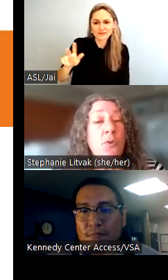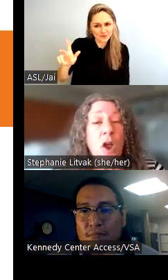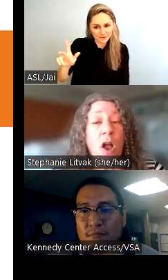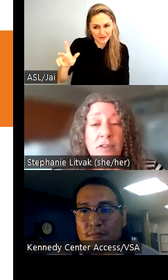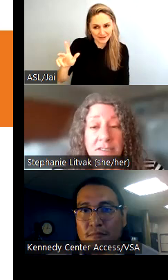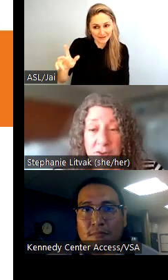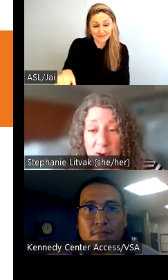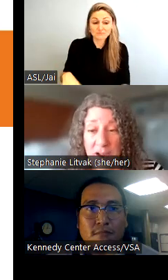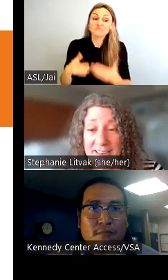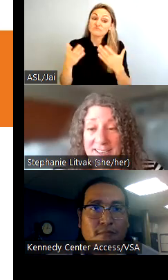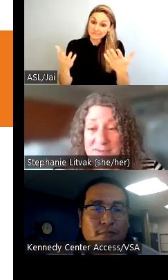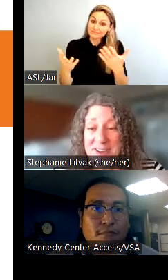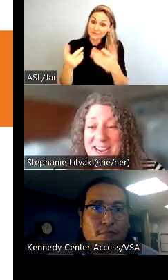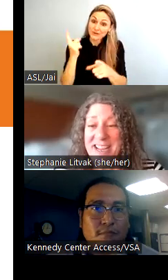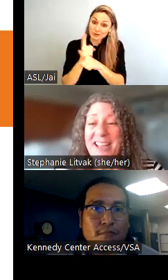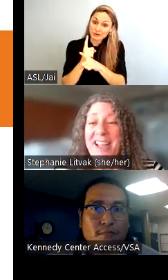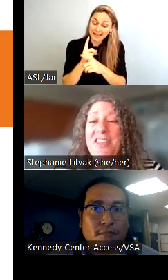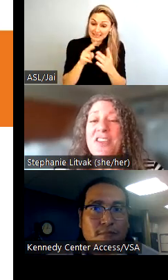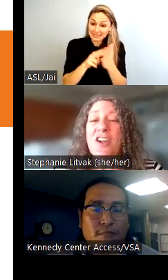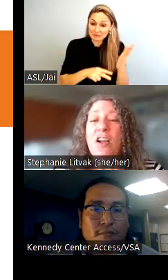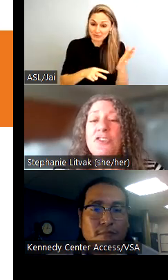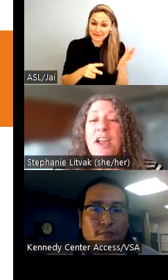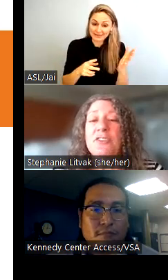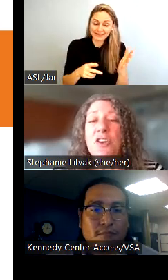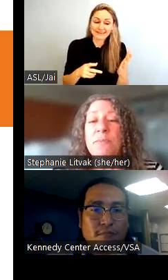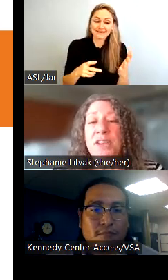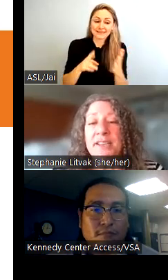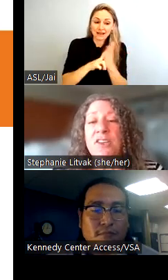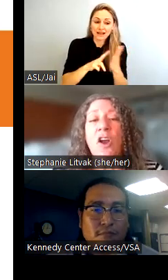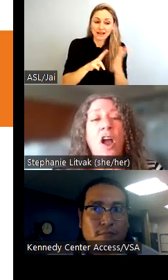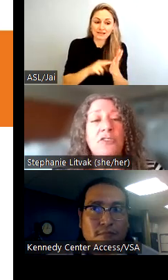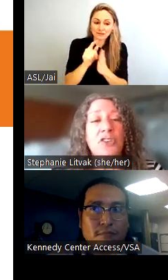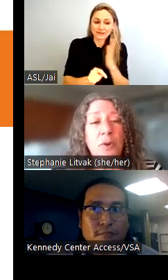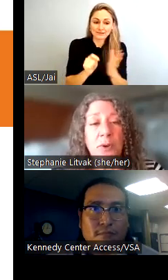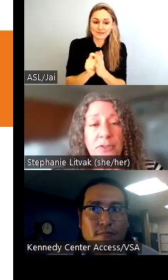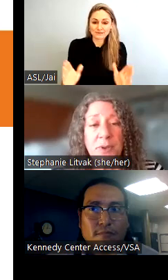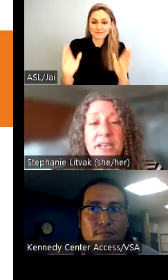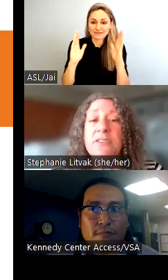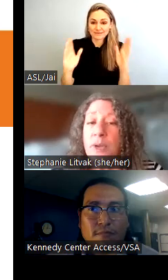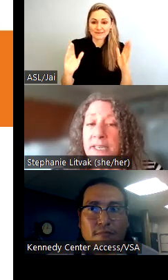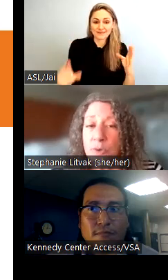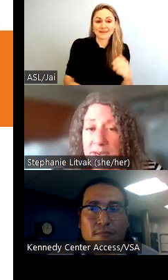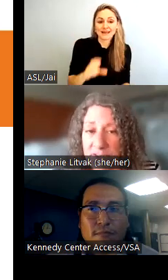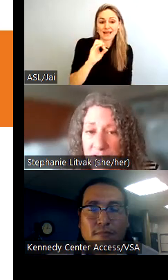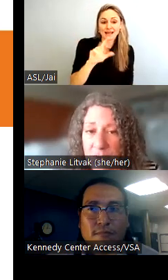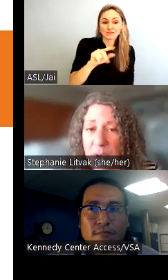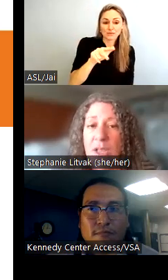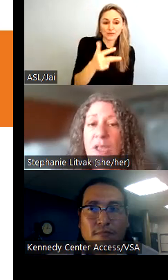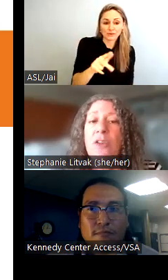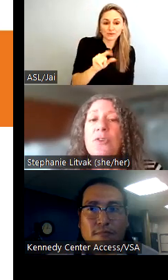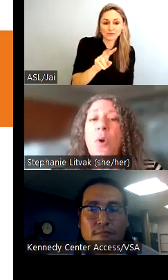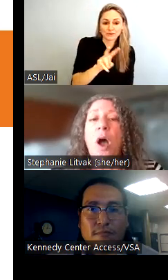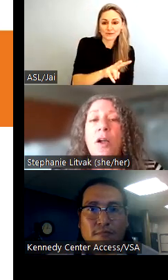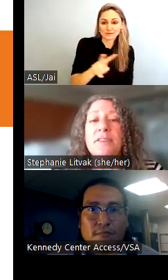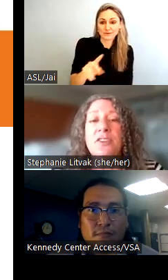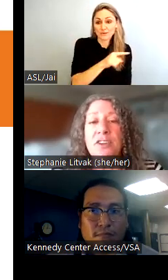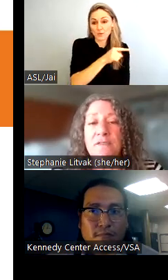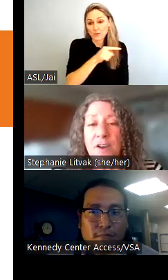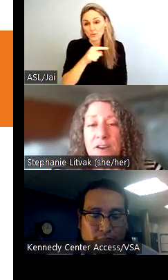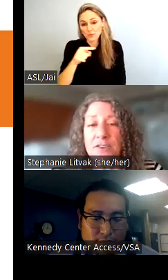You are also correct in reading that the contract term dates are October 3, 2022 through August